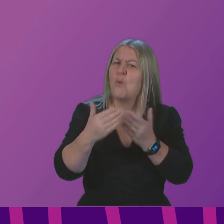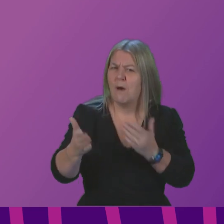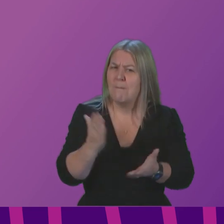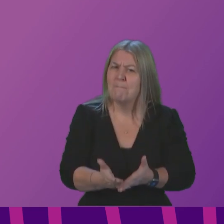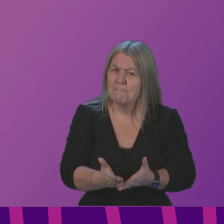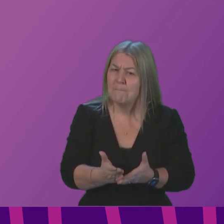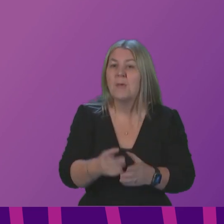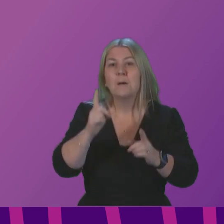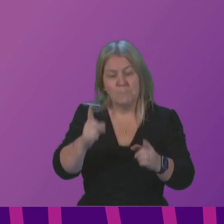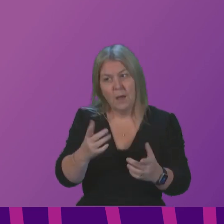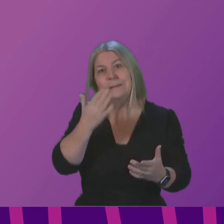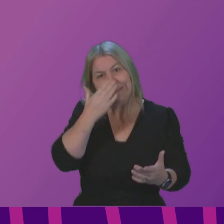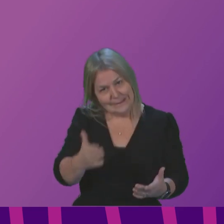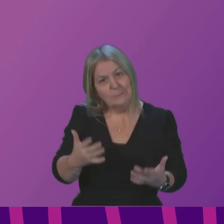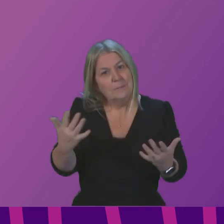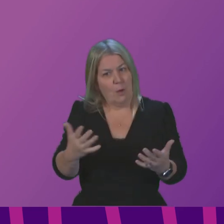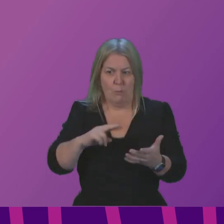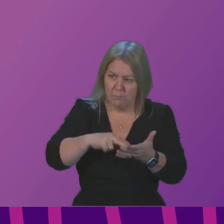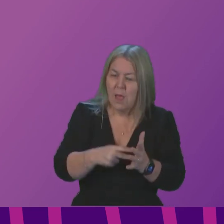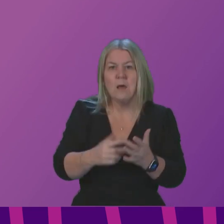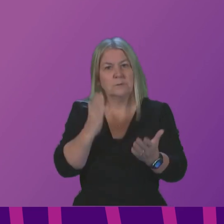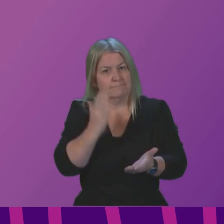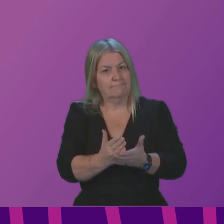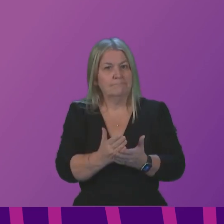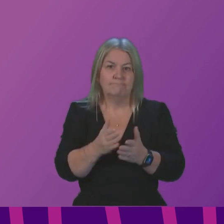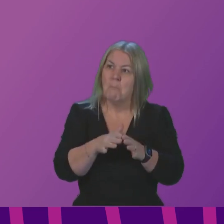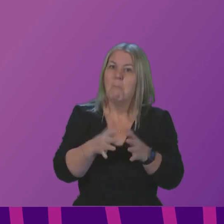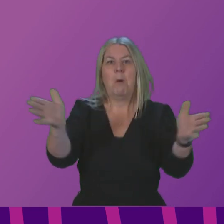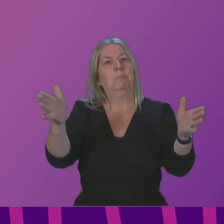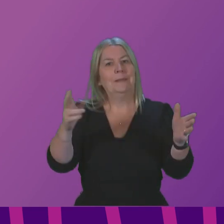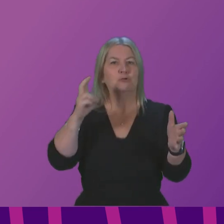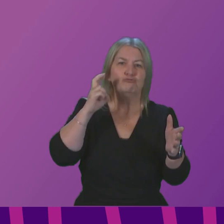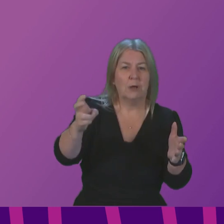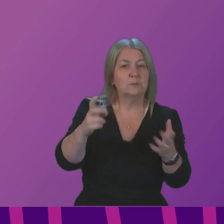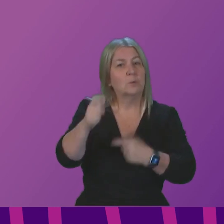are taking concrete steps to make public transport more accessible and more affordable, and we